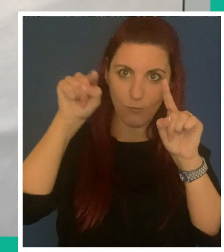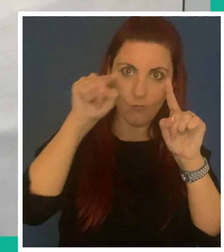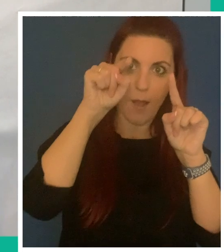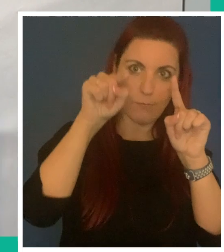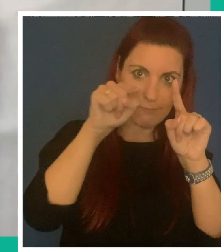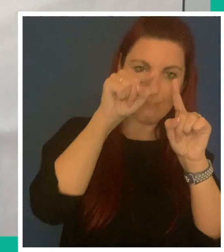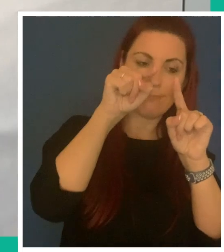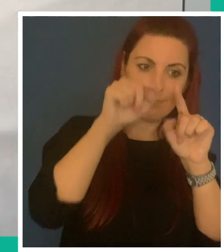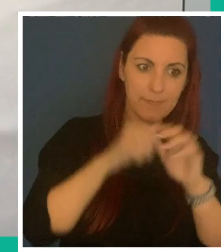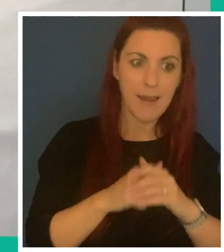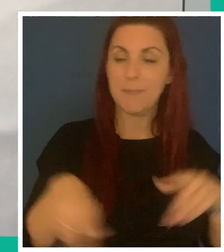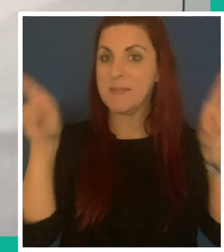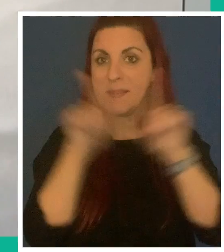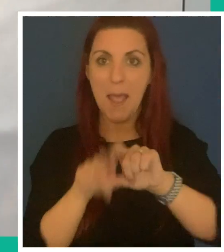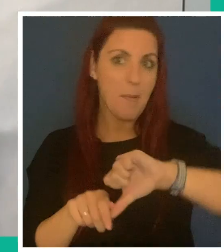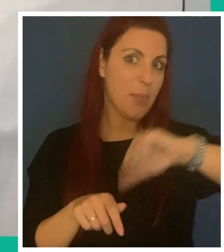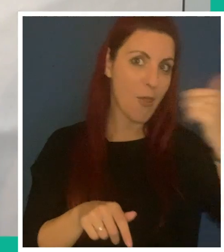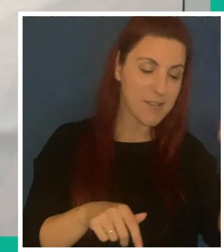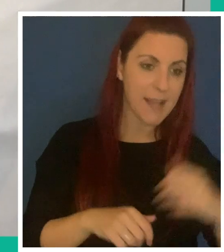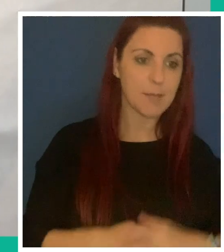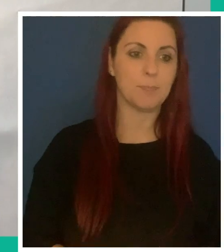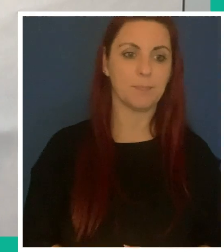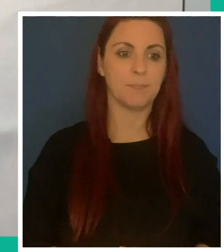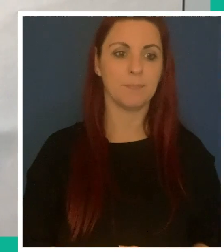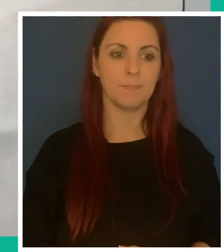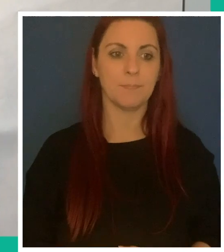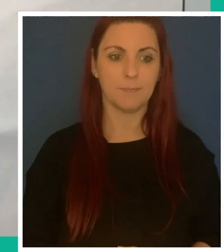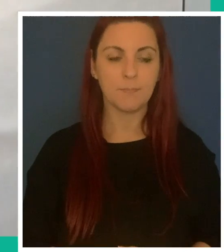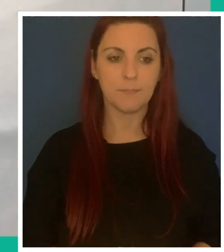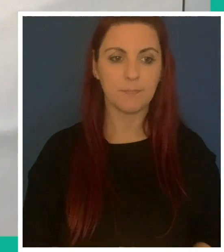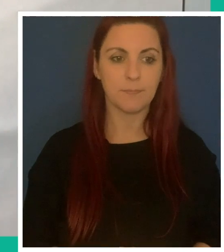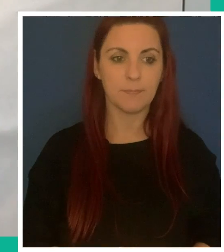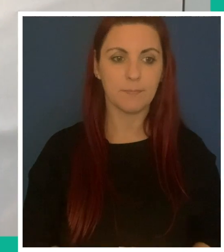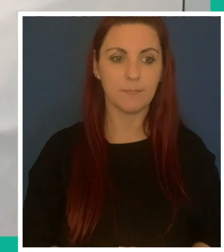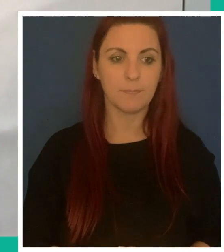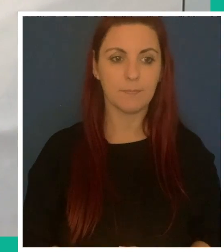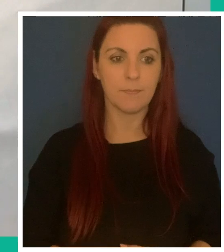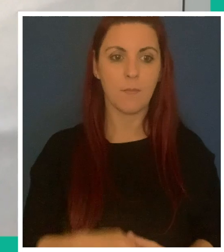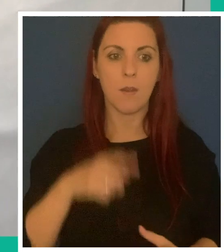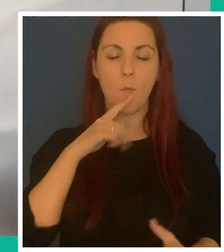exactly the same sort of ear on the other side but just flipped over.